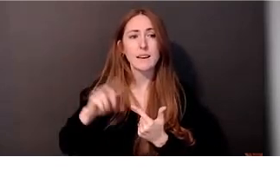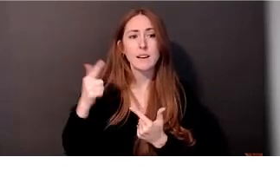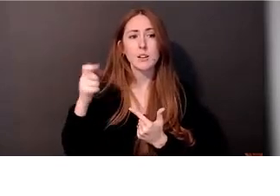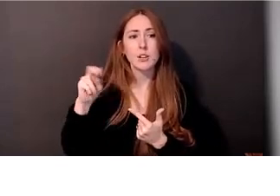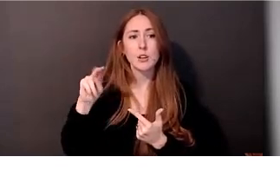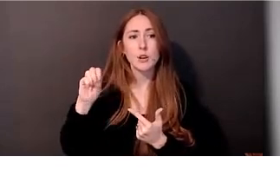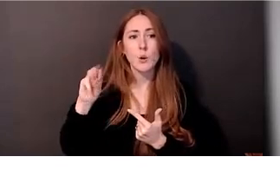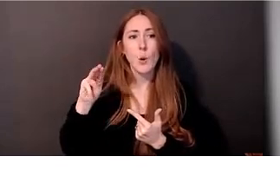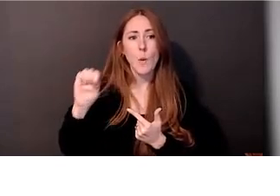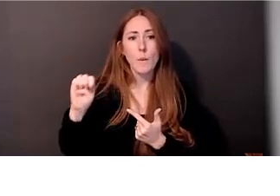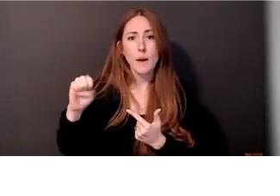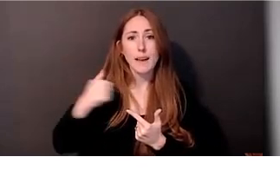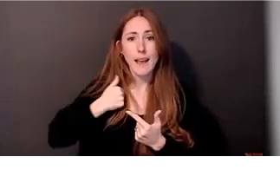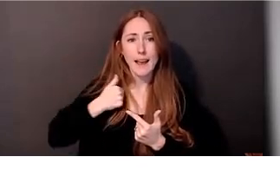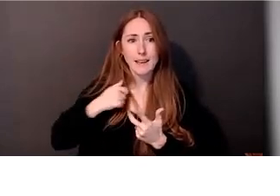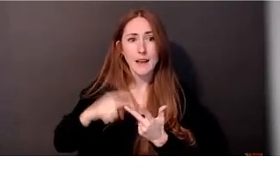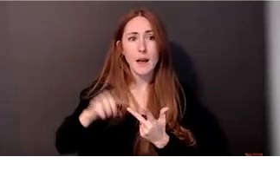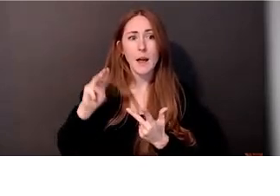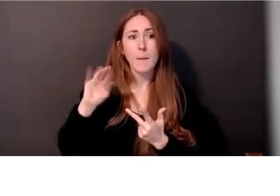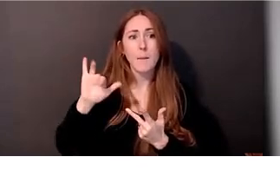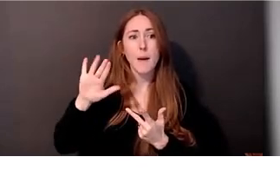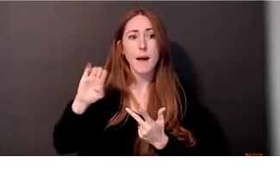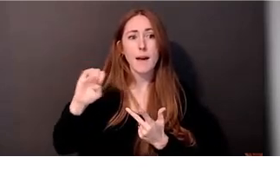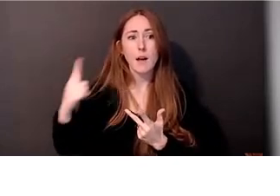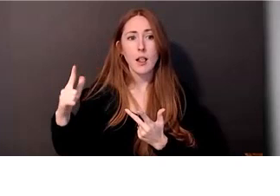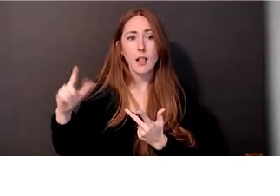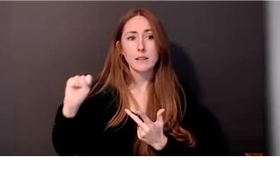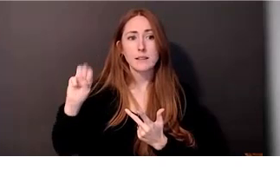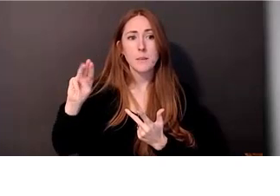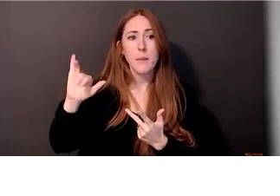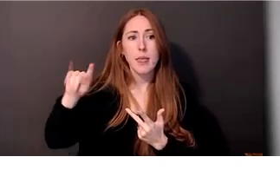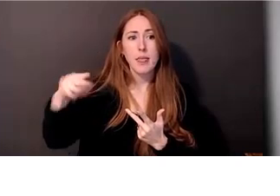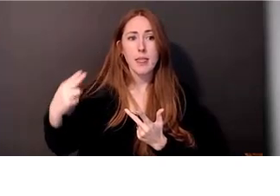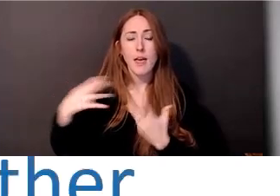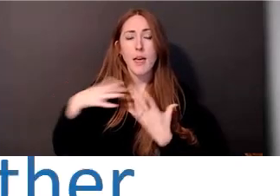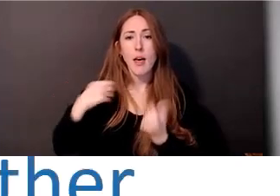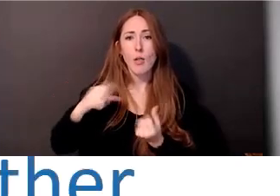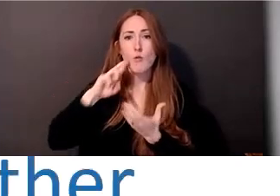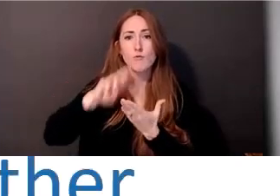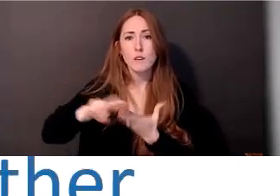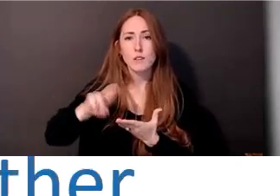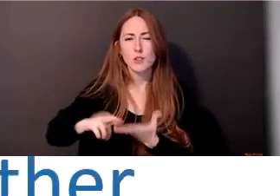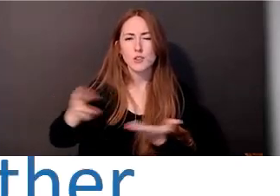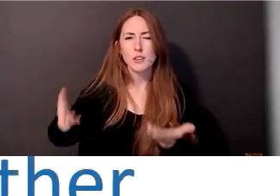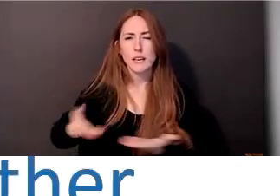here in British Columbia, Canada. Next slide, please.